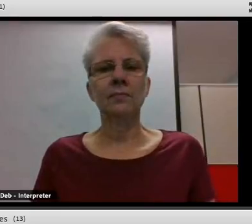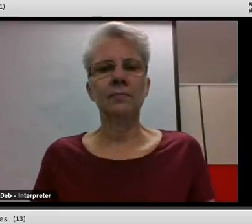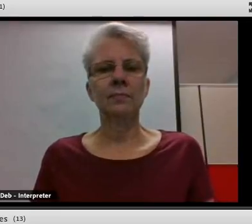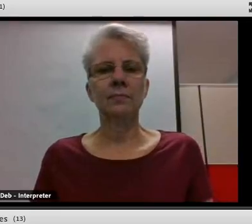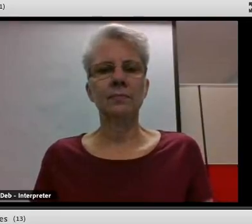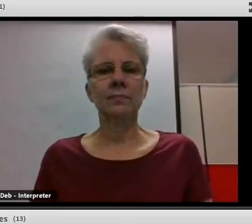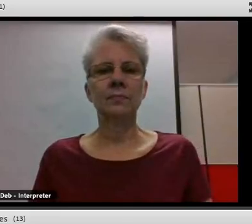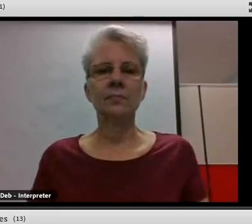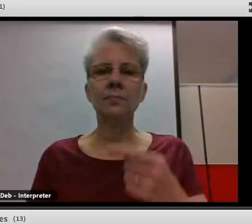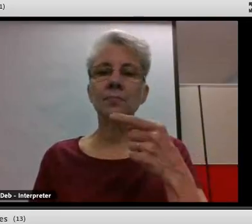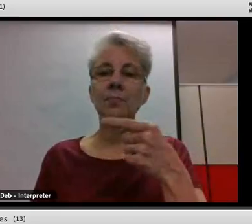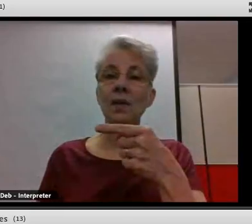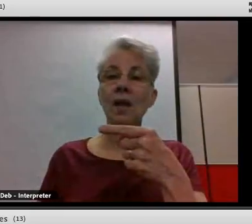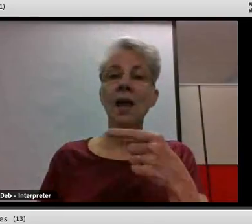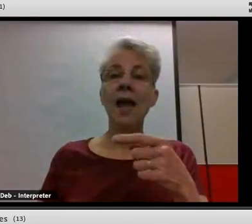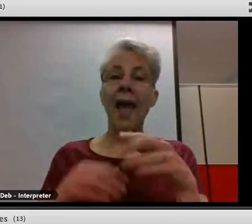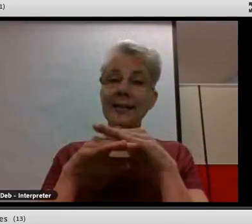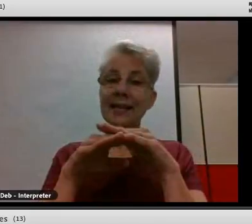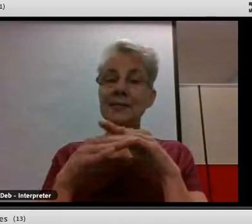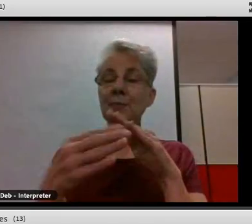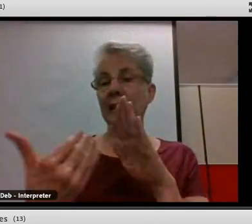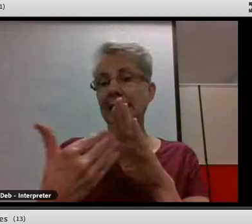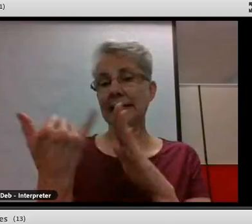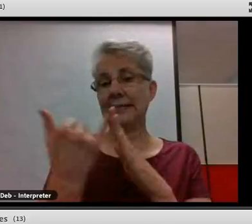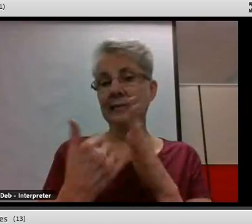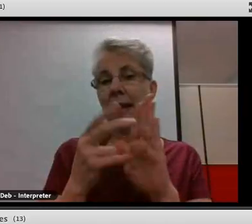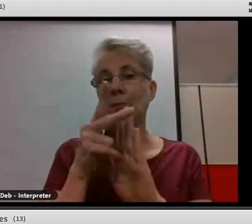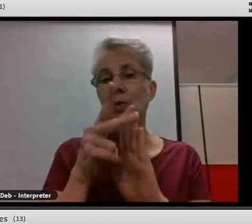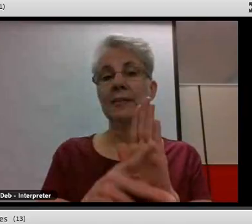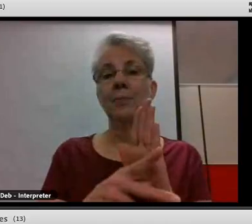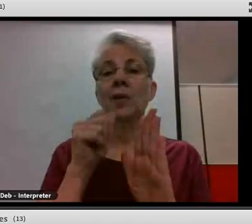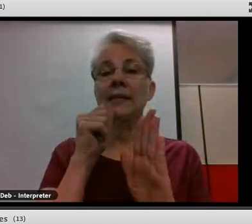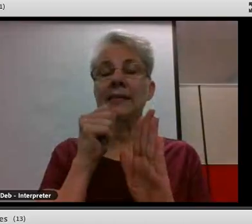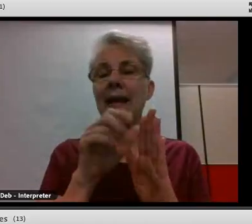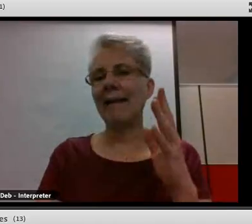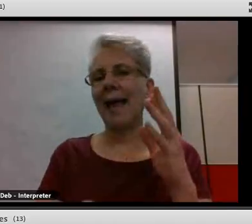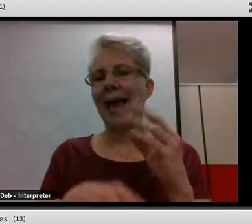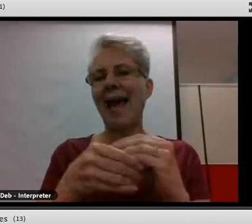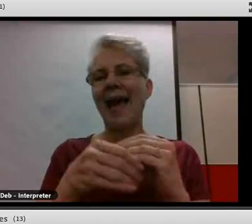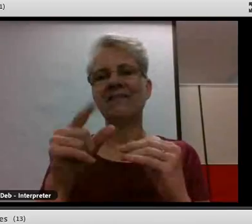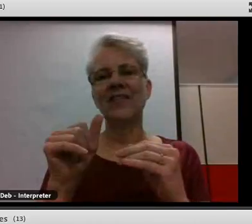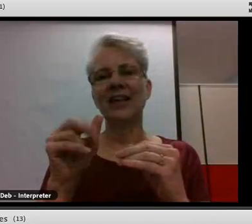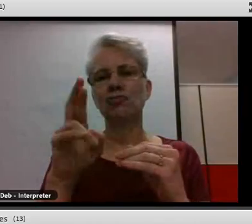low vision or disability version, and I clicked on it, and all it did